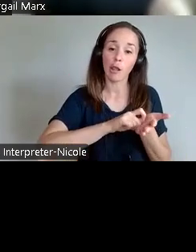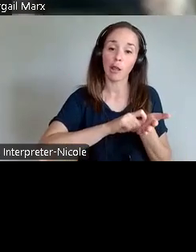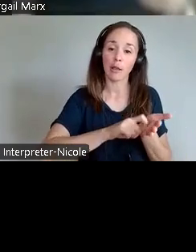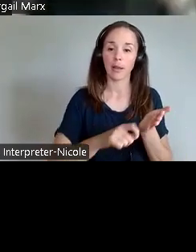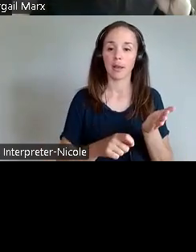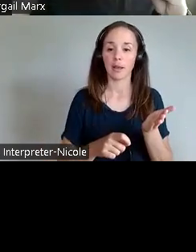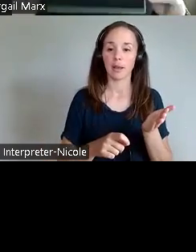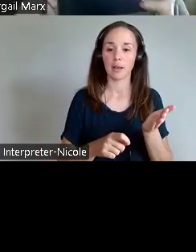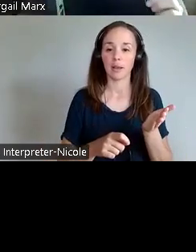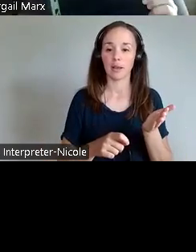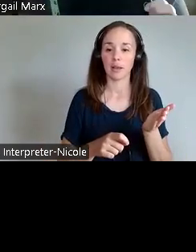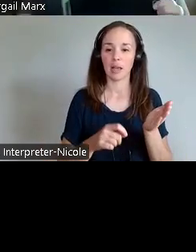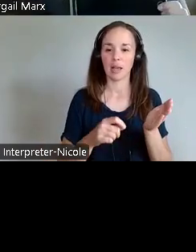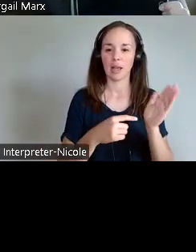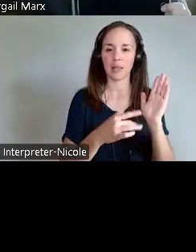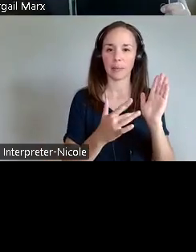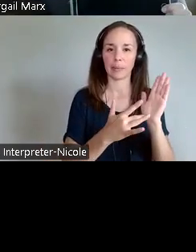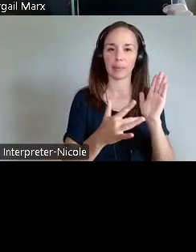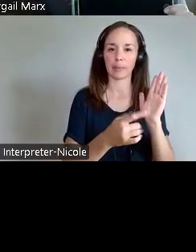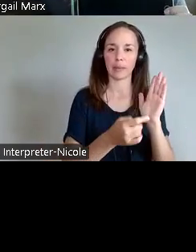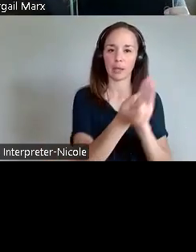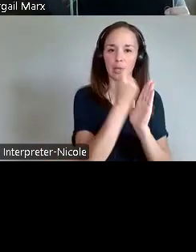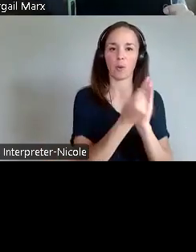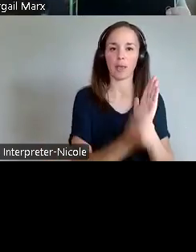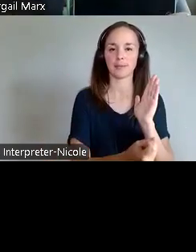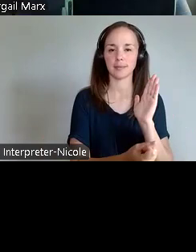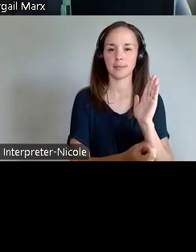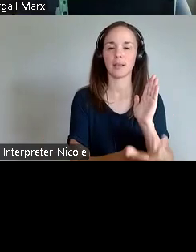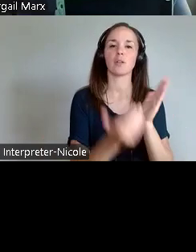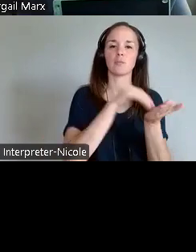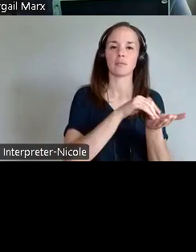and then there's a delete button where you can erase it and reset it.